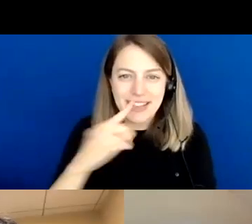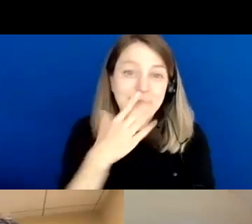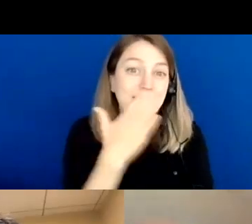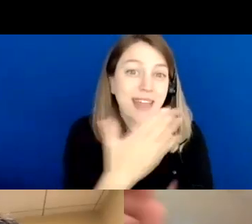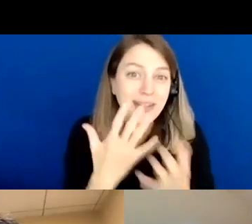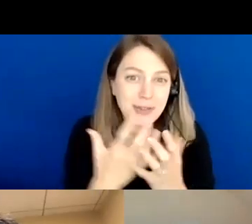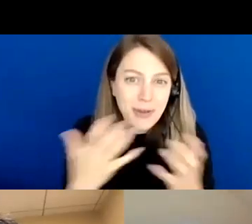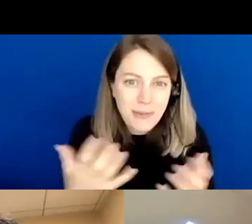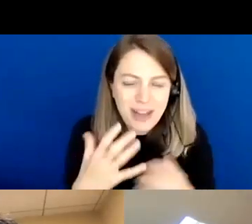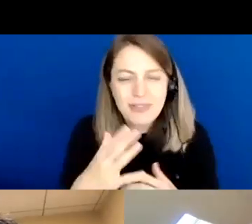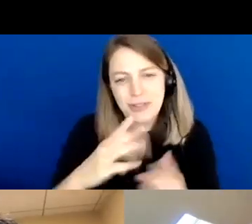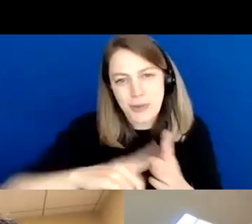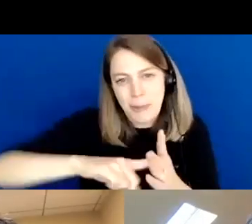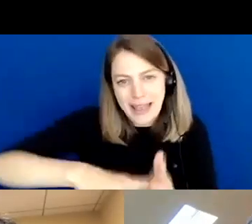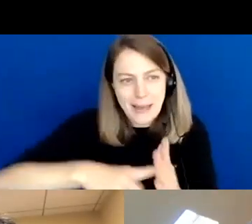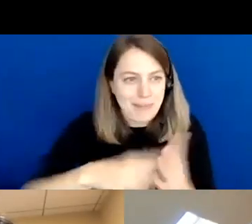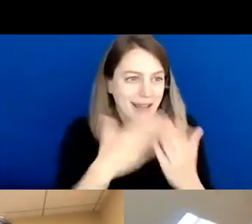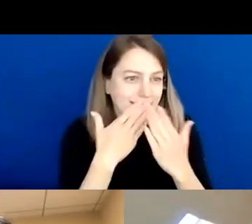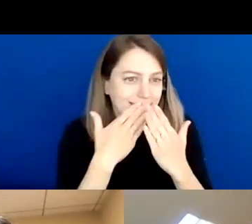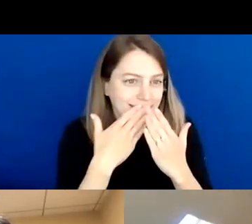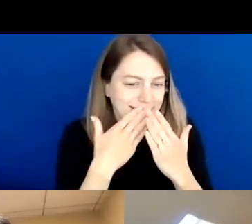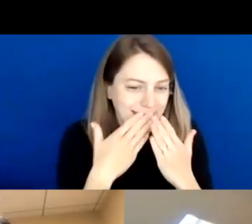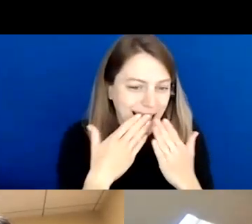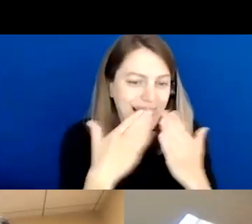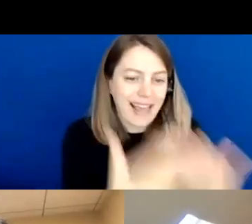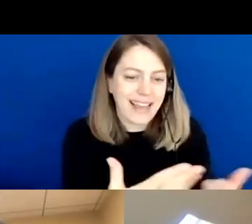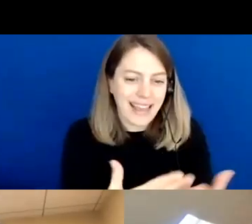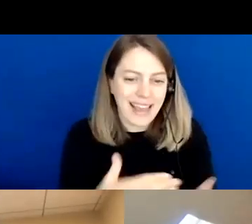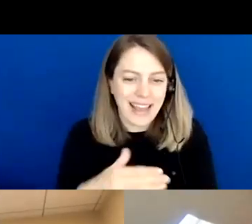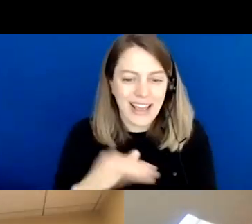thanking Jan for an extraordinary and I think very timely